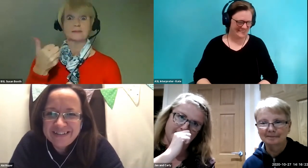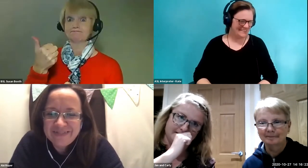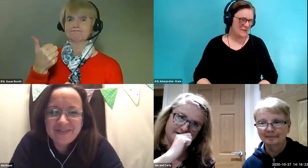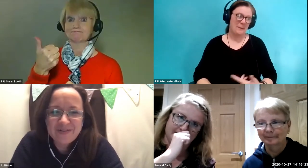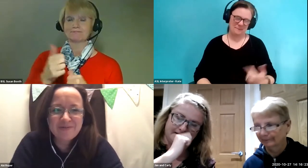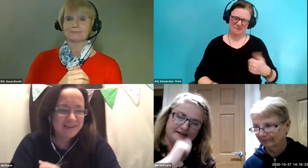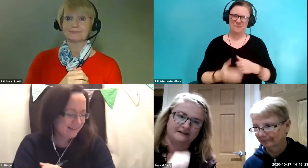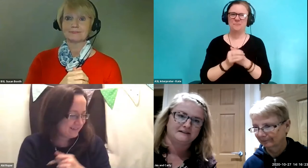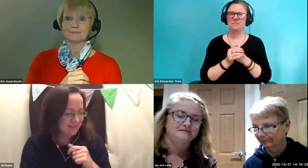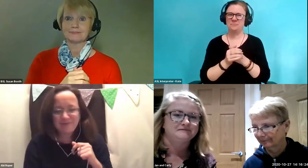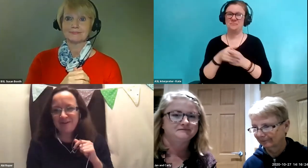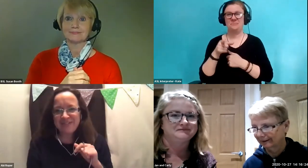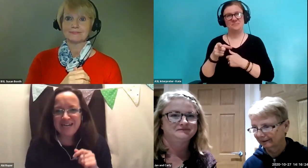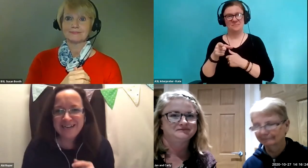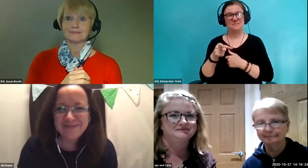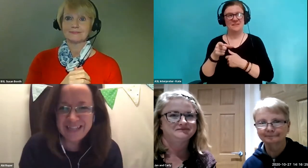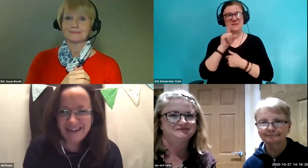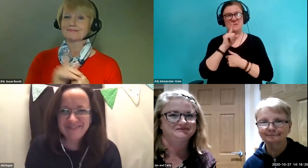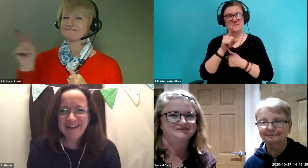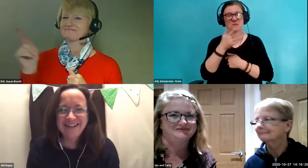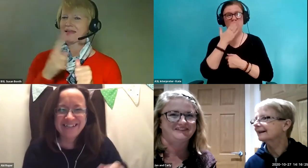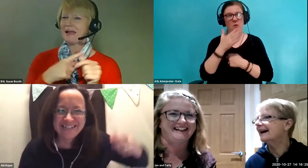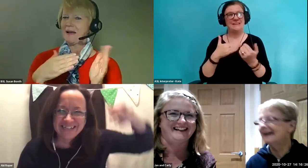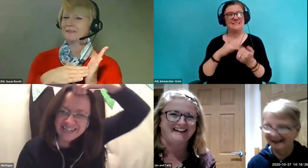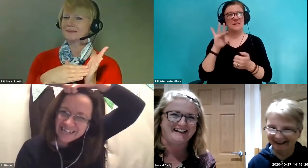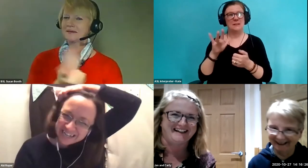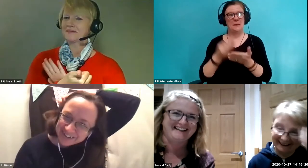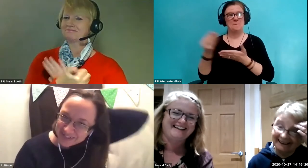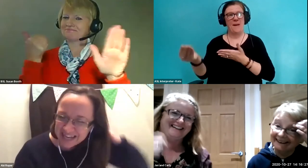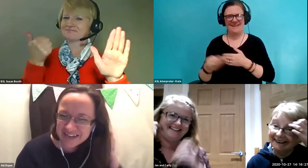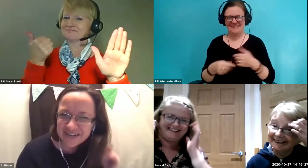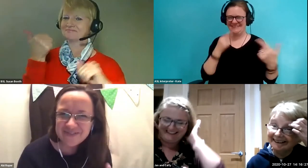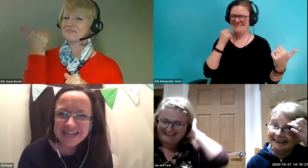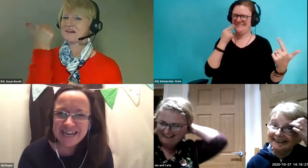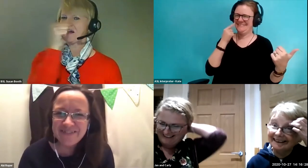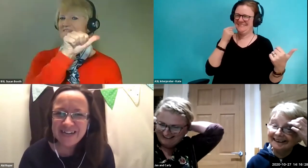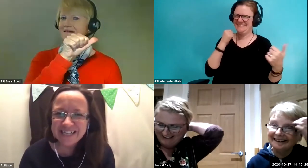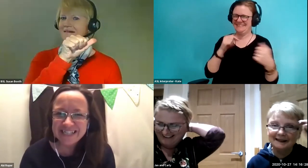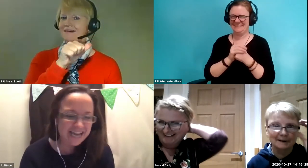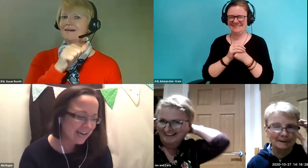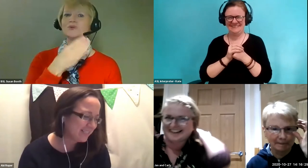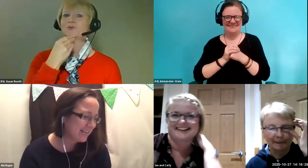they've done quite well crafty with their uh with their user-friendly features there haven't they